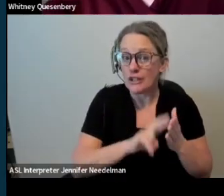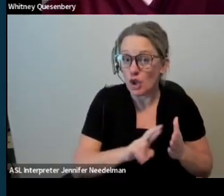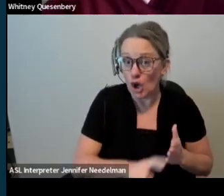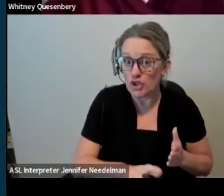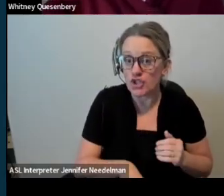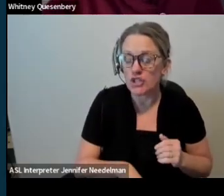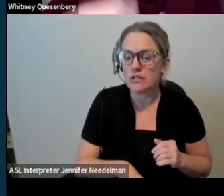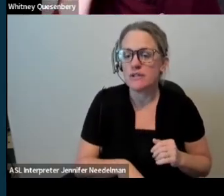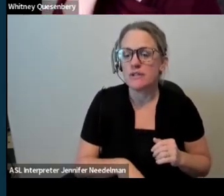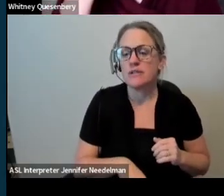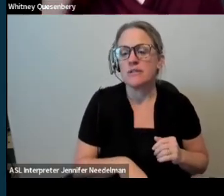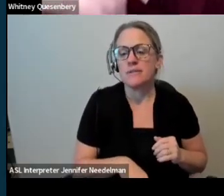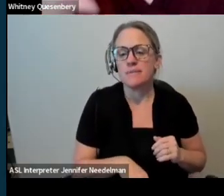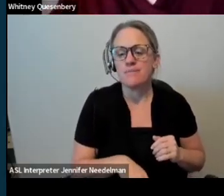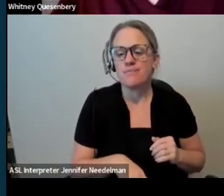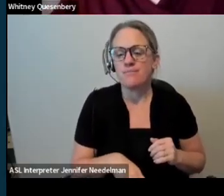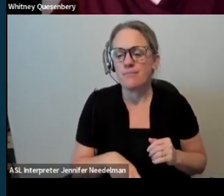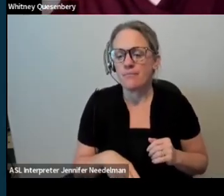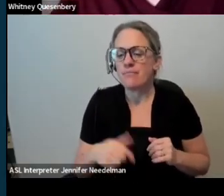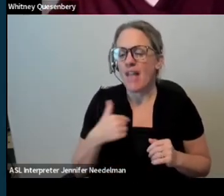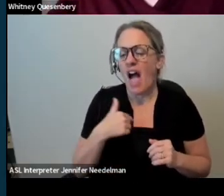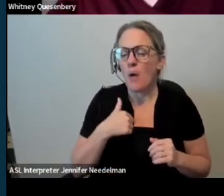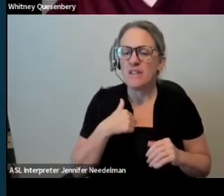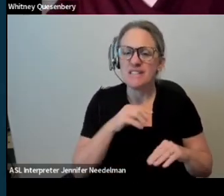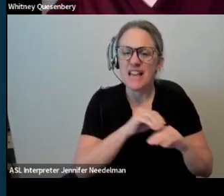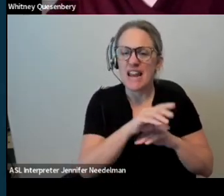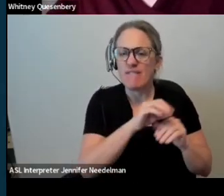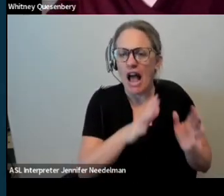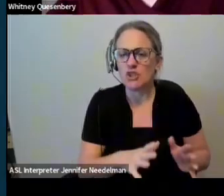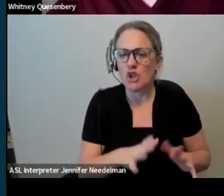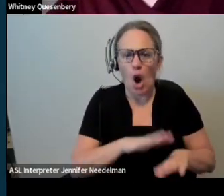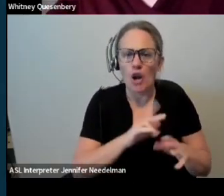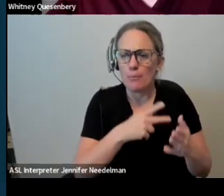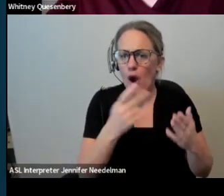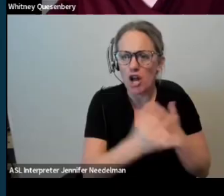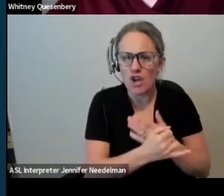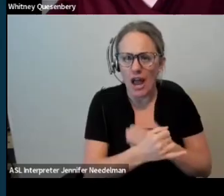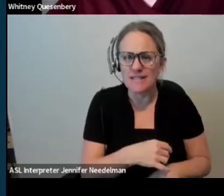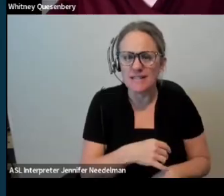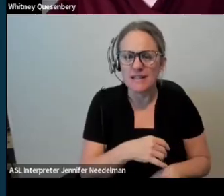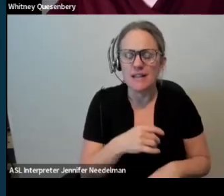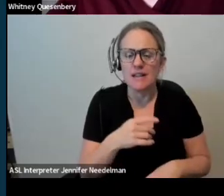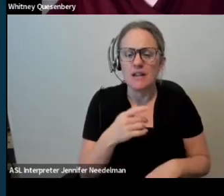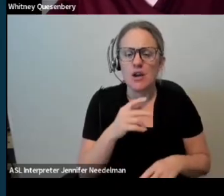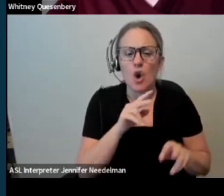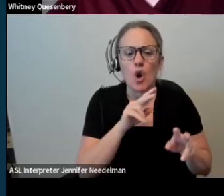We had a, I was an advisor on a project that I thought was lovely looking at people with aphasia